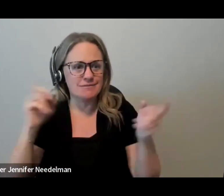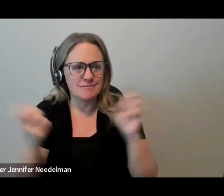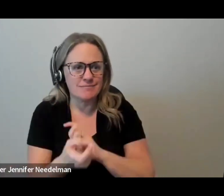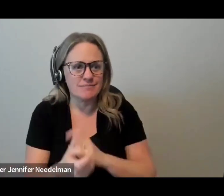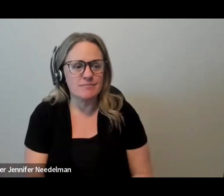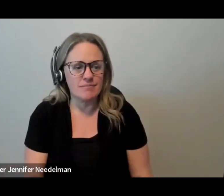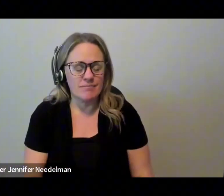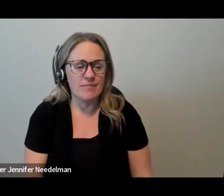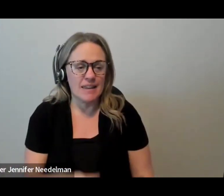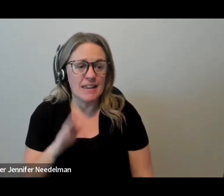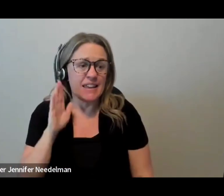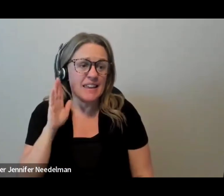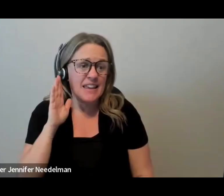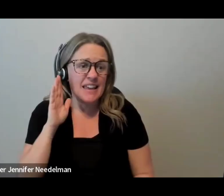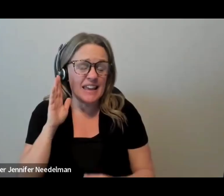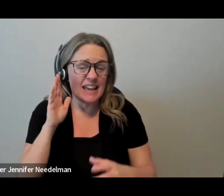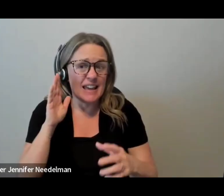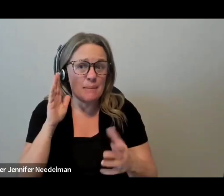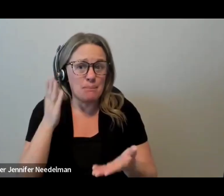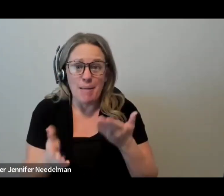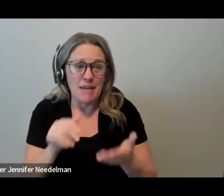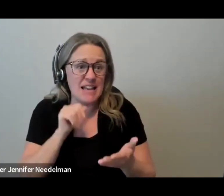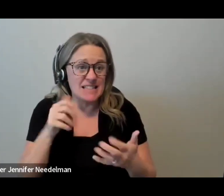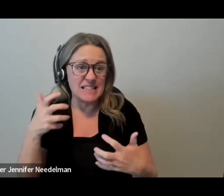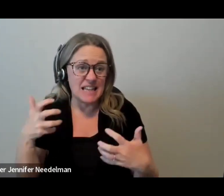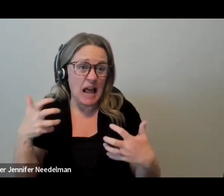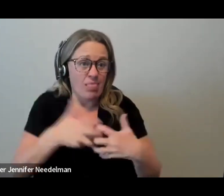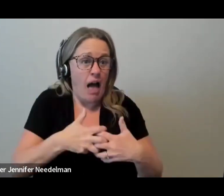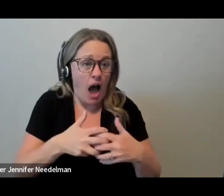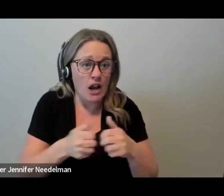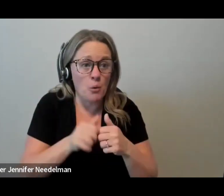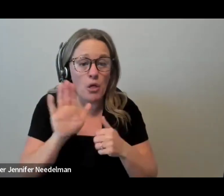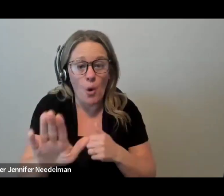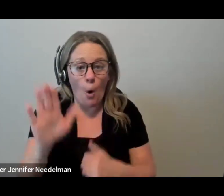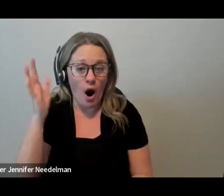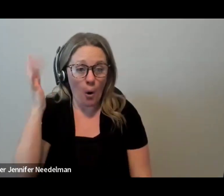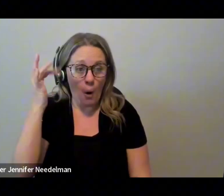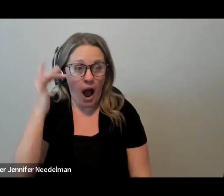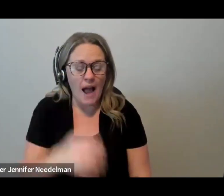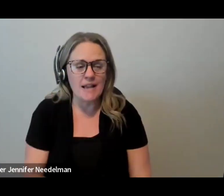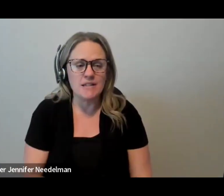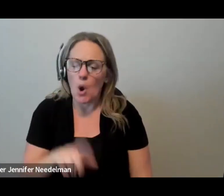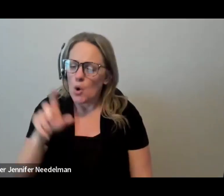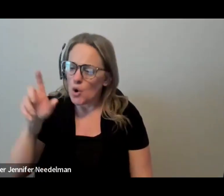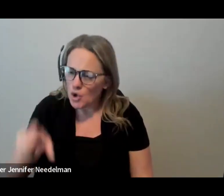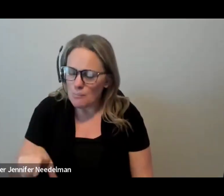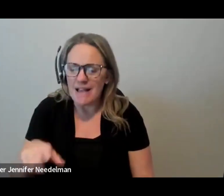to potentially misalign with your "why". So it's really important that you name it, you grasp it,